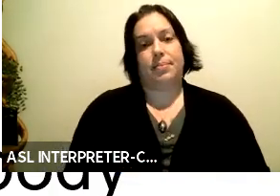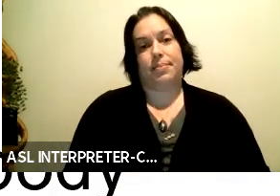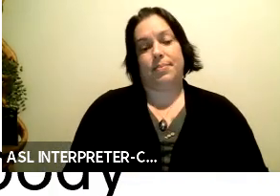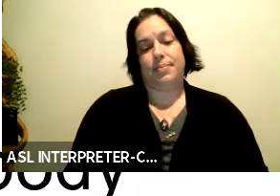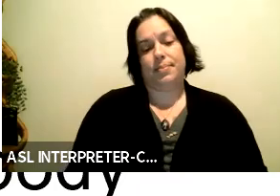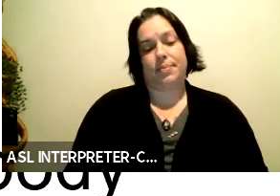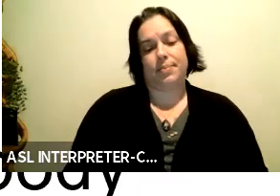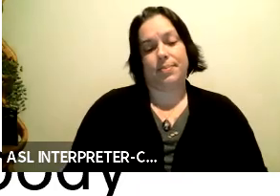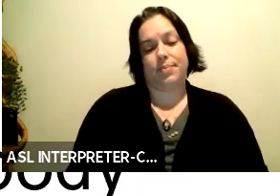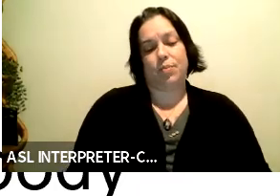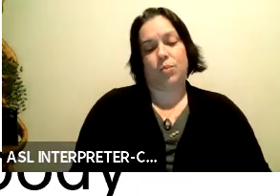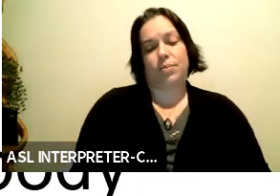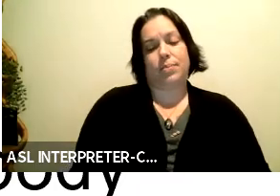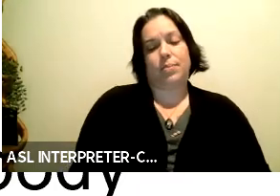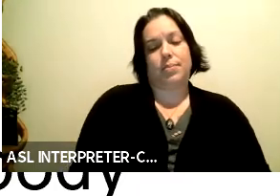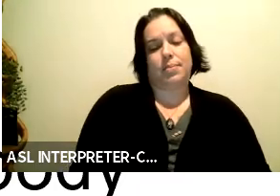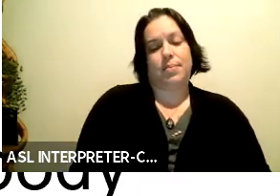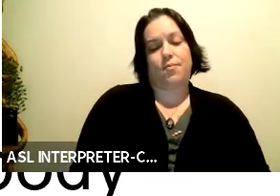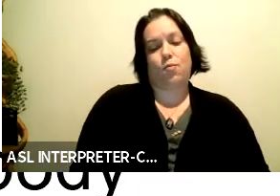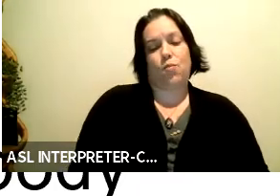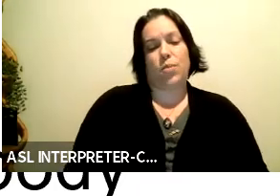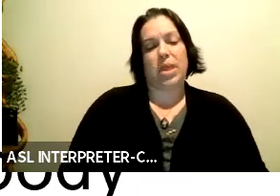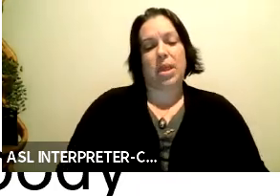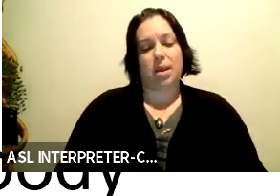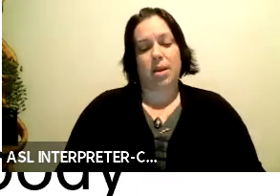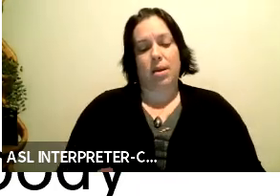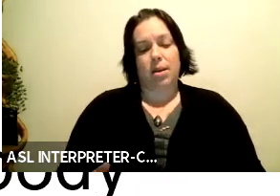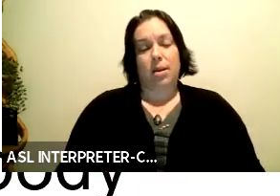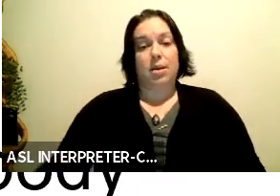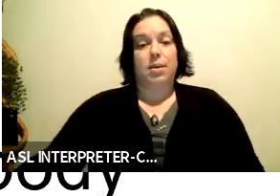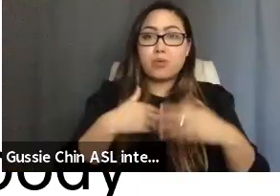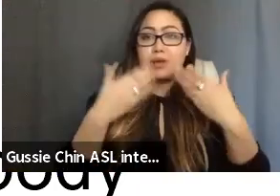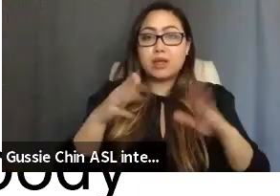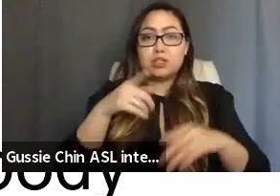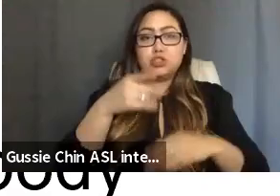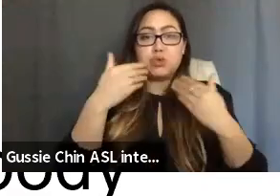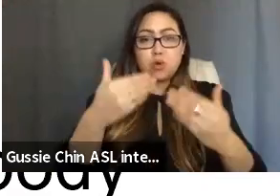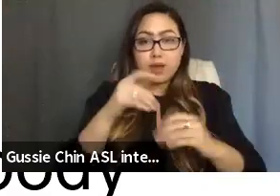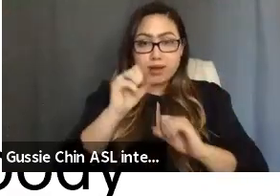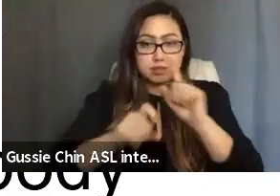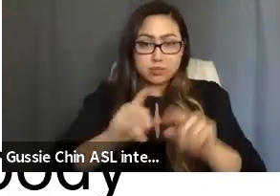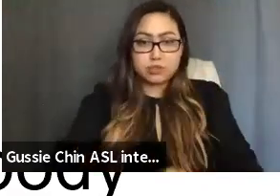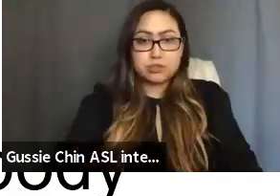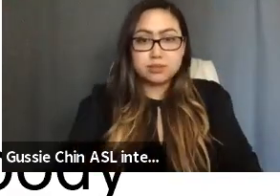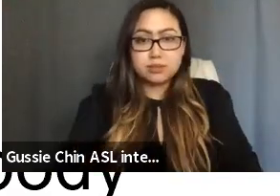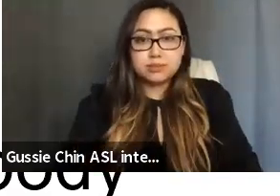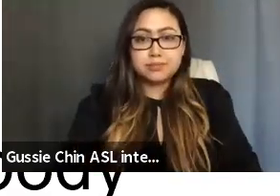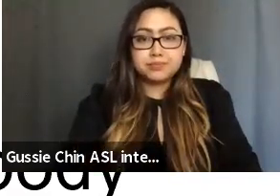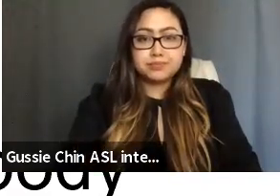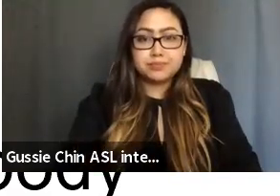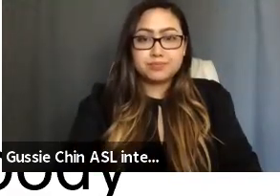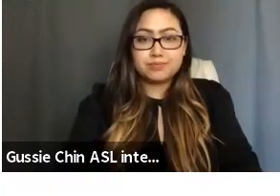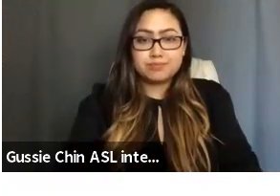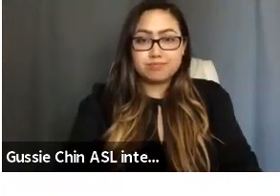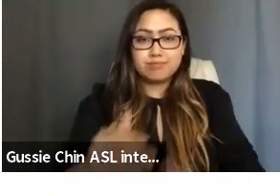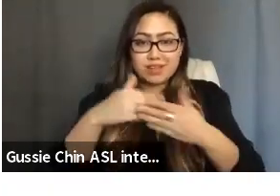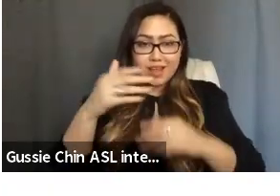our last slide, before we sort of just let you all ask us questions... so next slide, sorry.